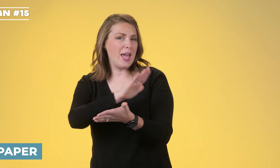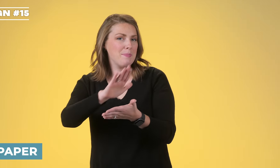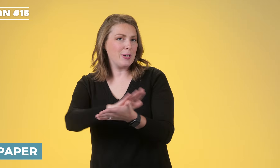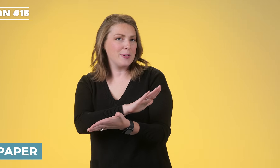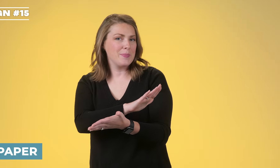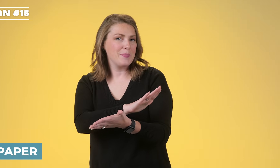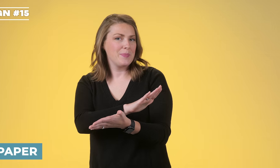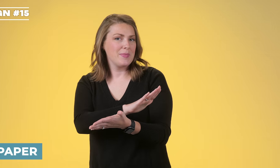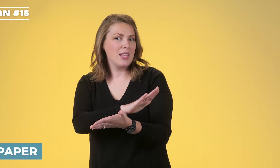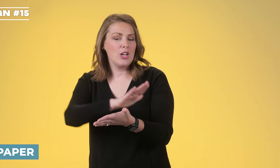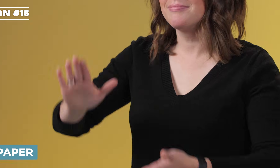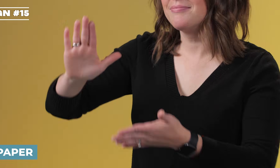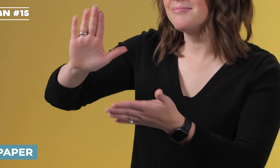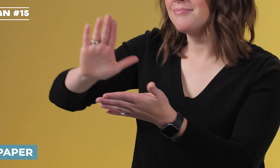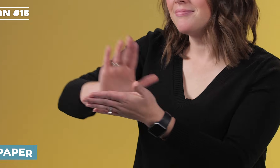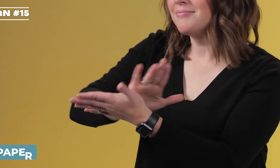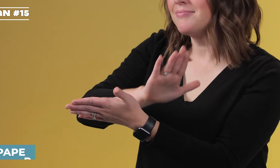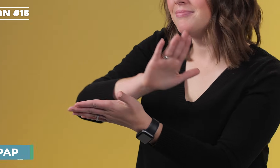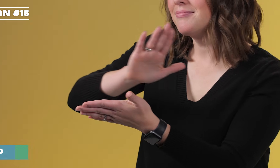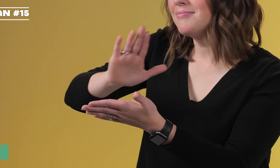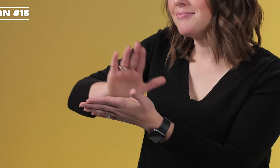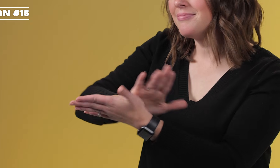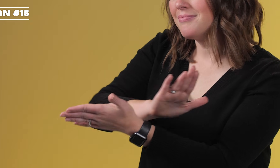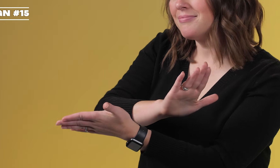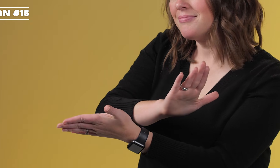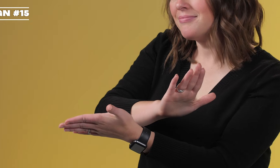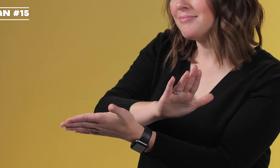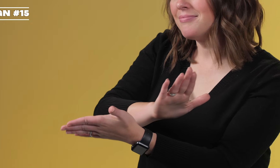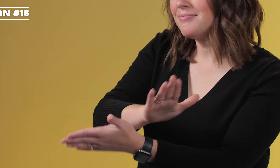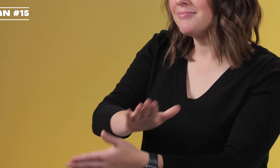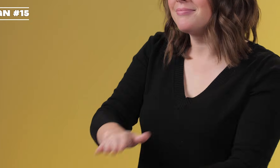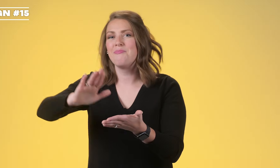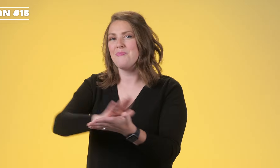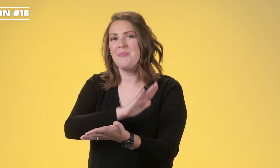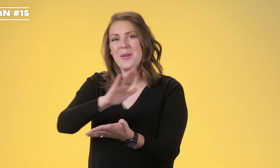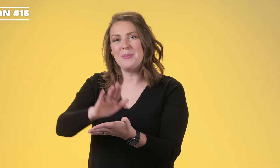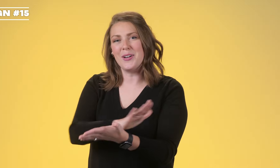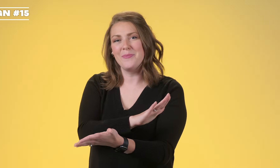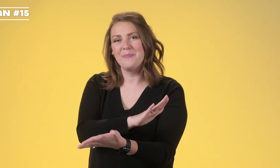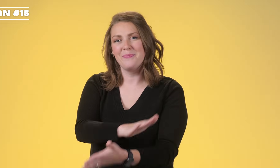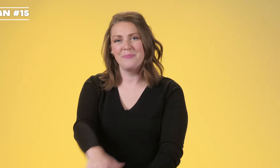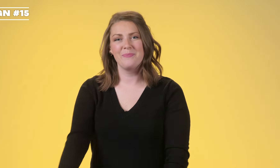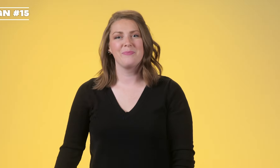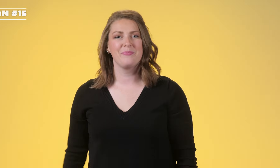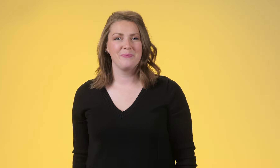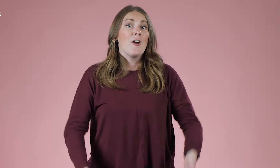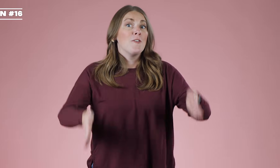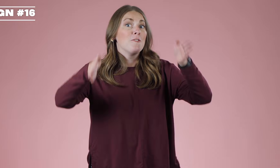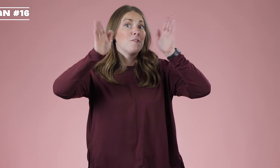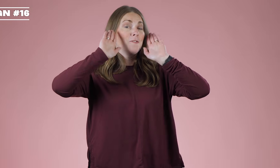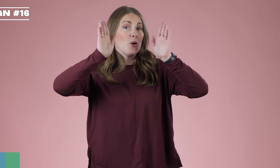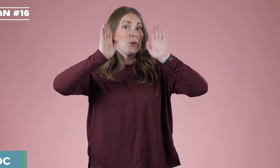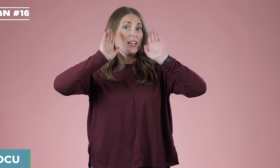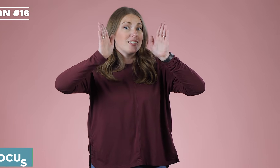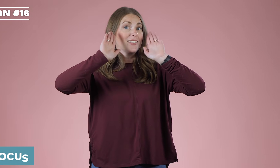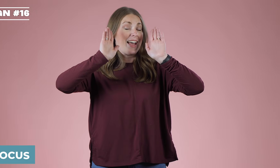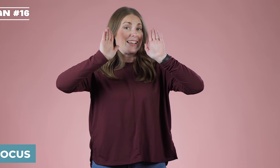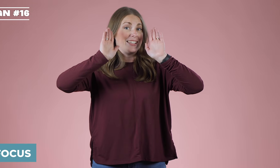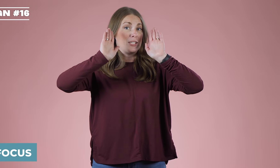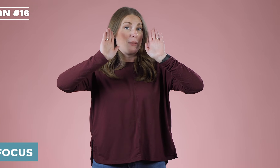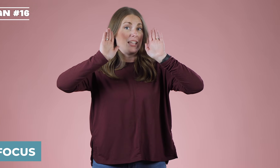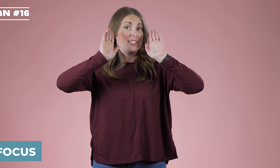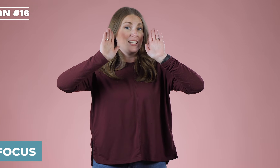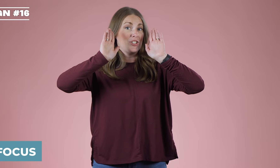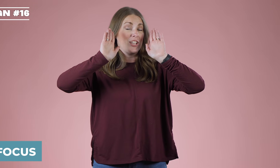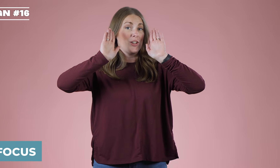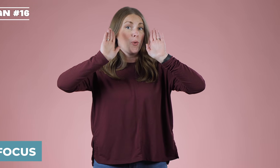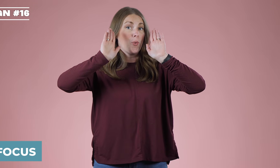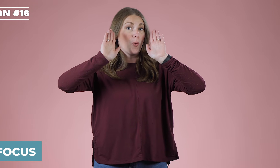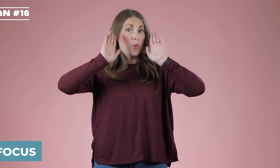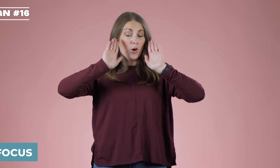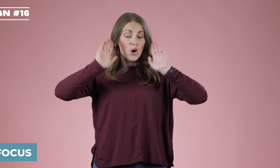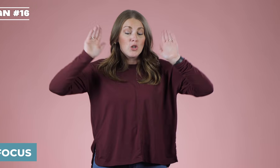paper, your dominant hand is pushing in towards your arm, paper. Focus as in to pay attention or